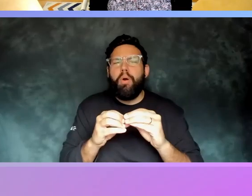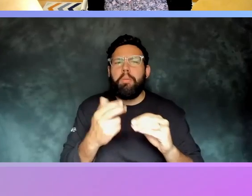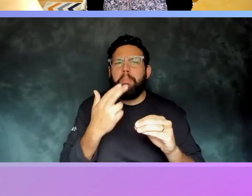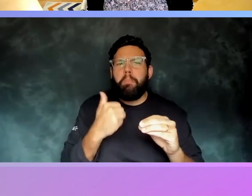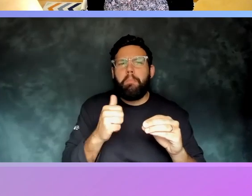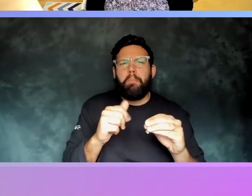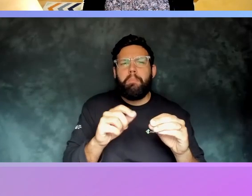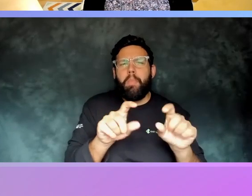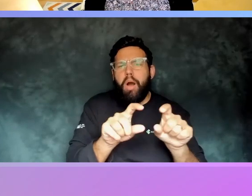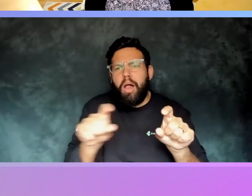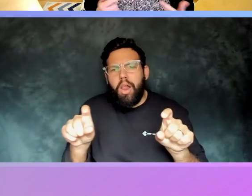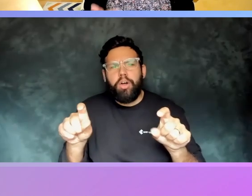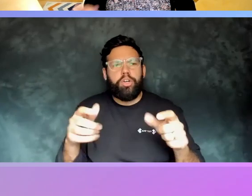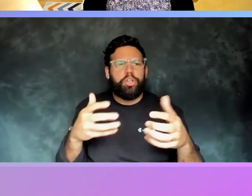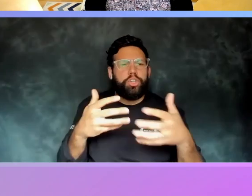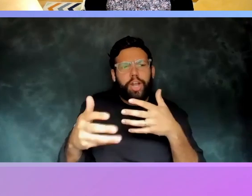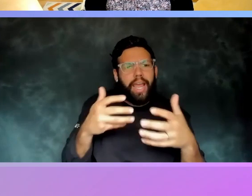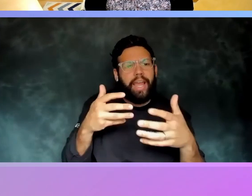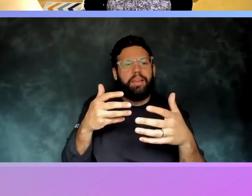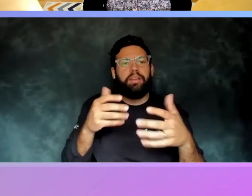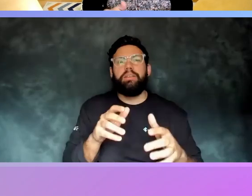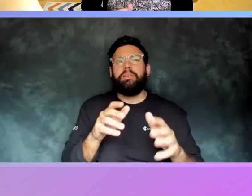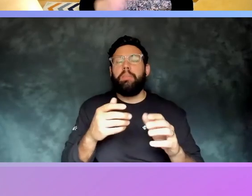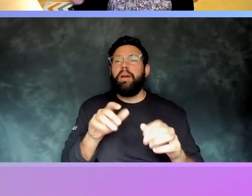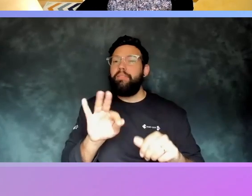users to go past multiple repeated elements from the